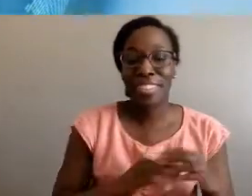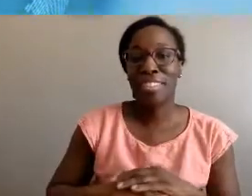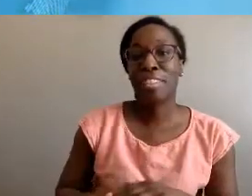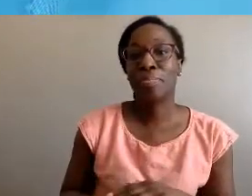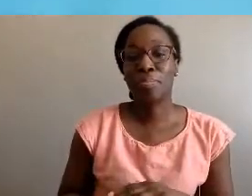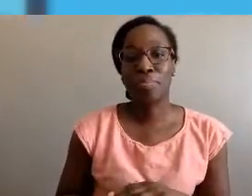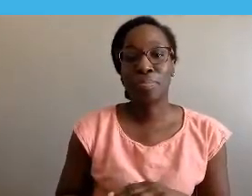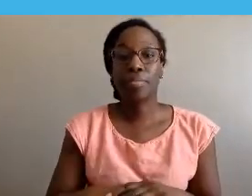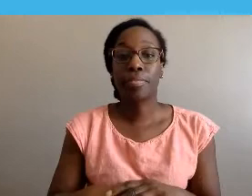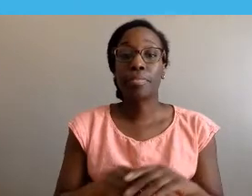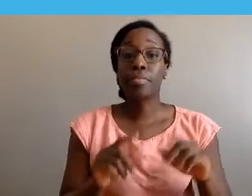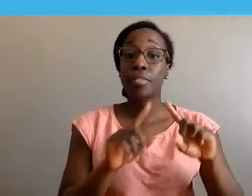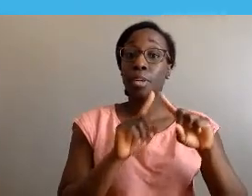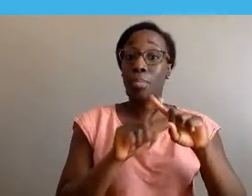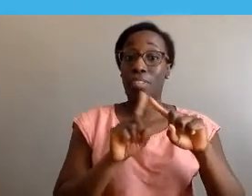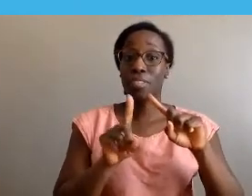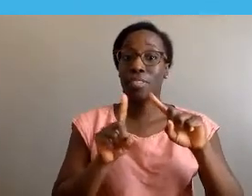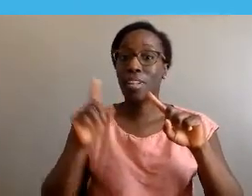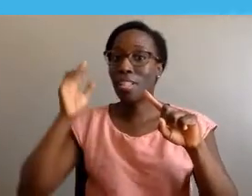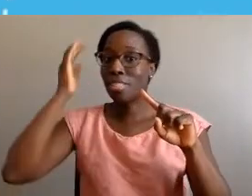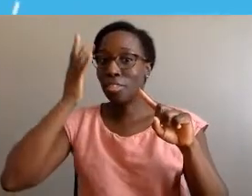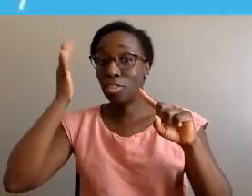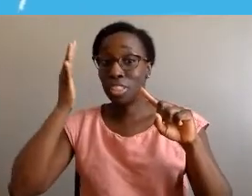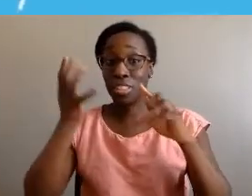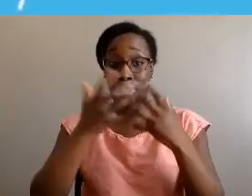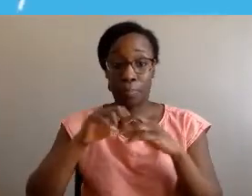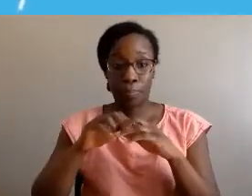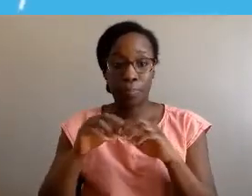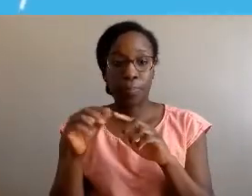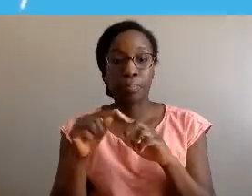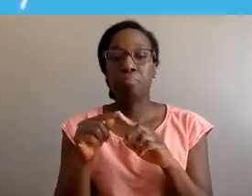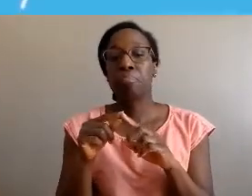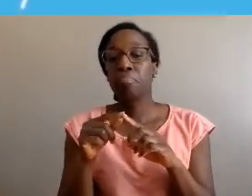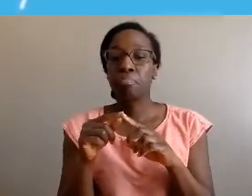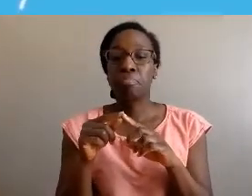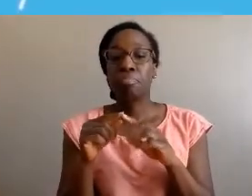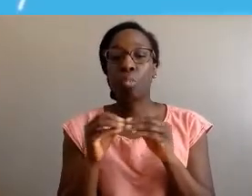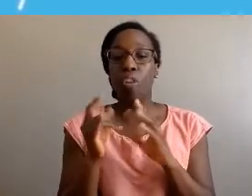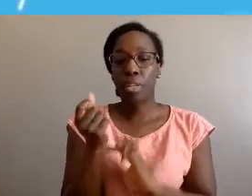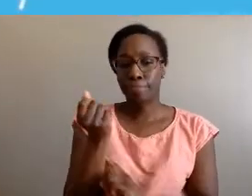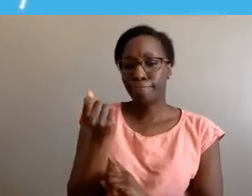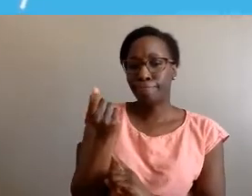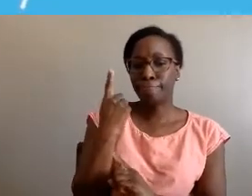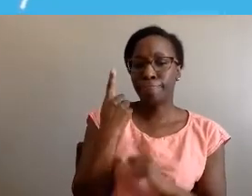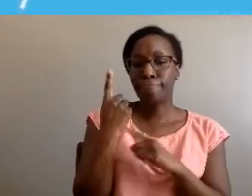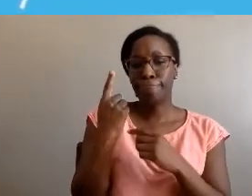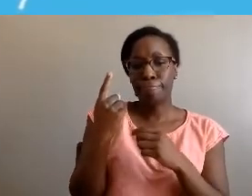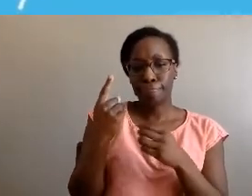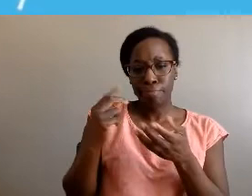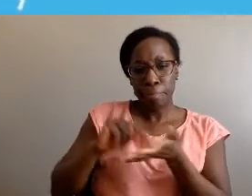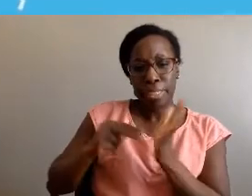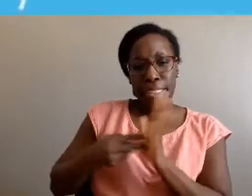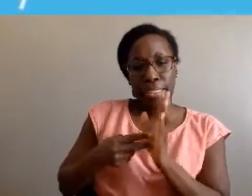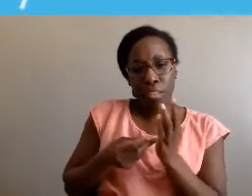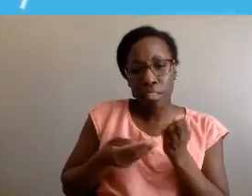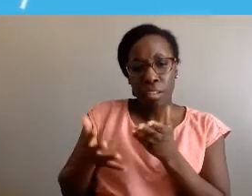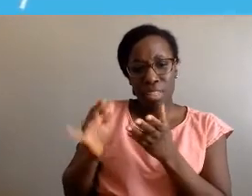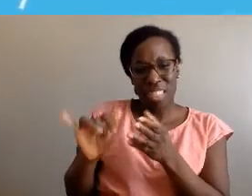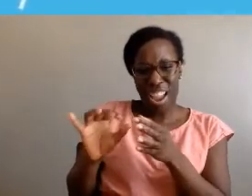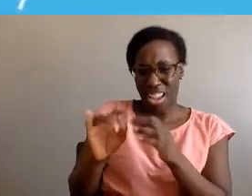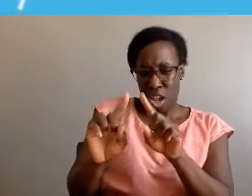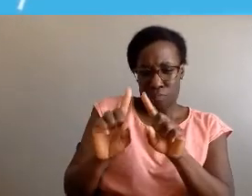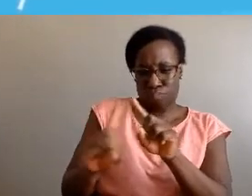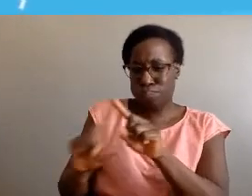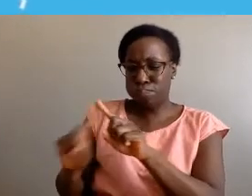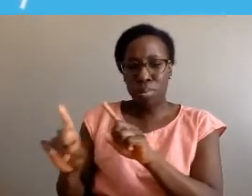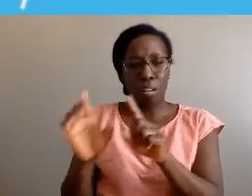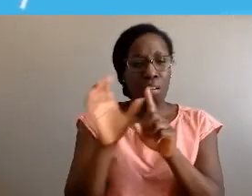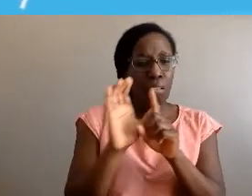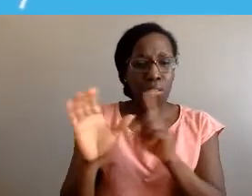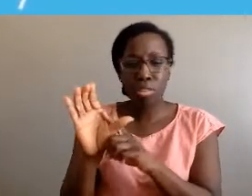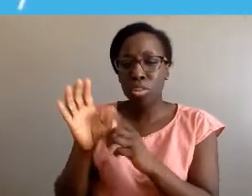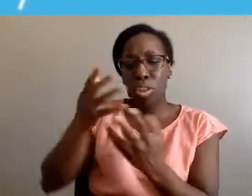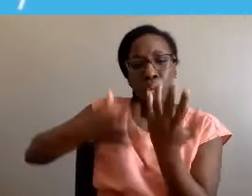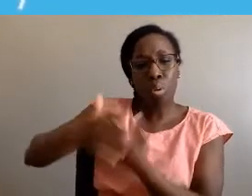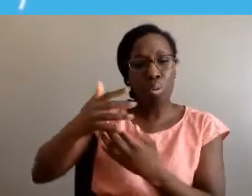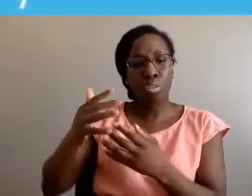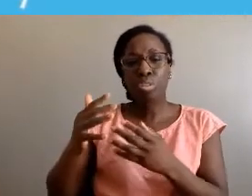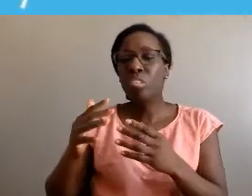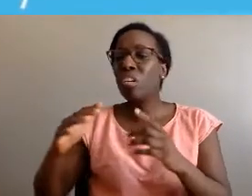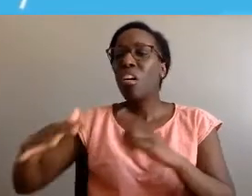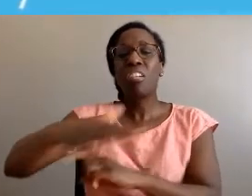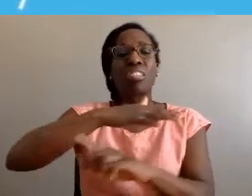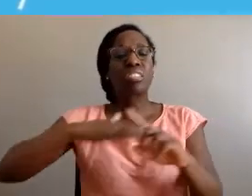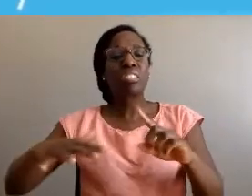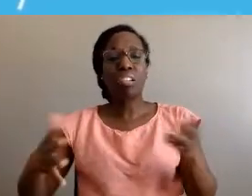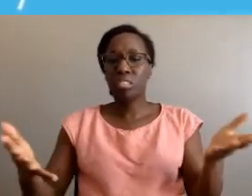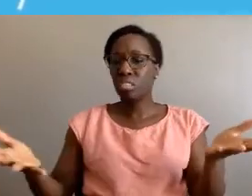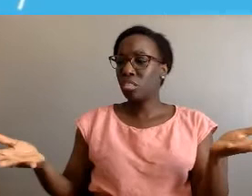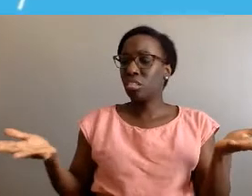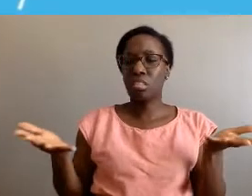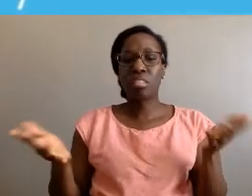in different cultural and social contexts using multiple text modes.